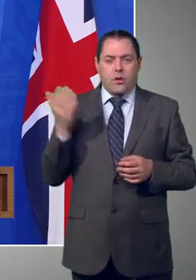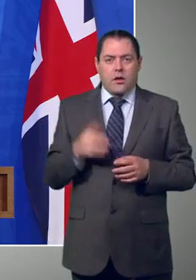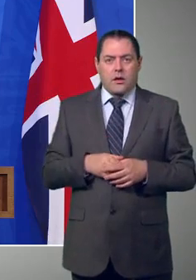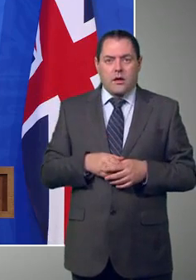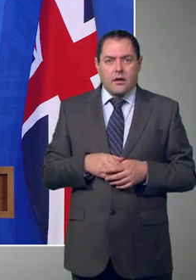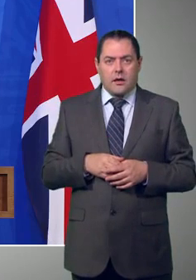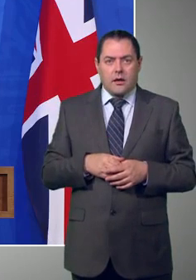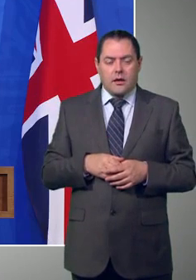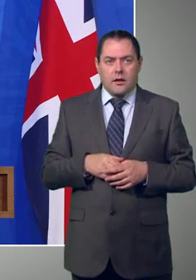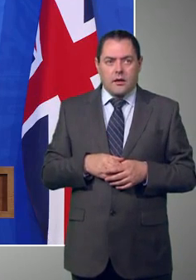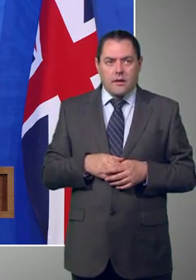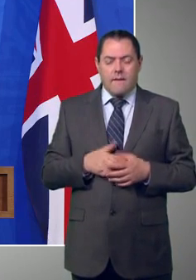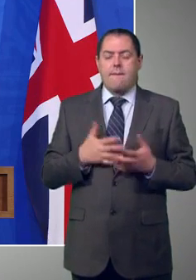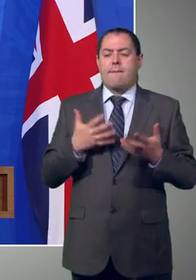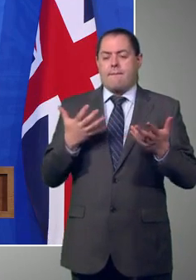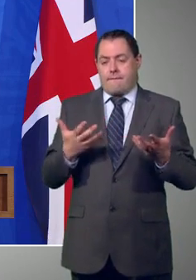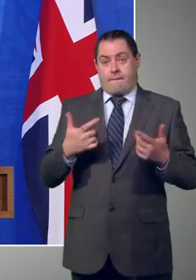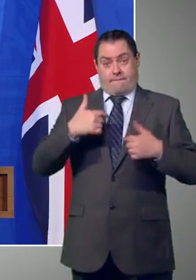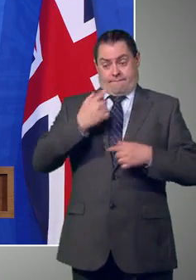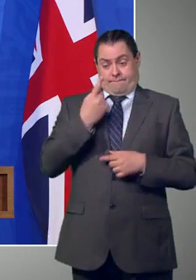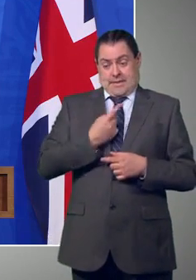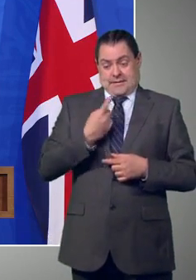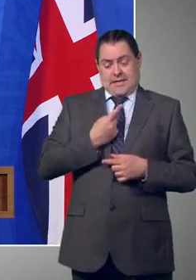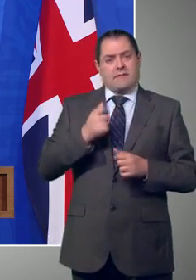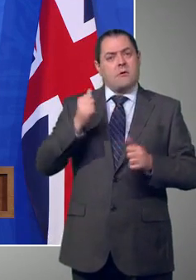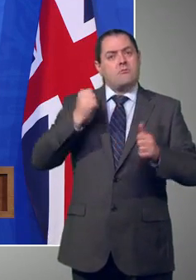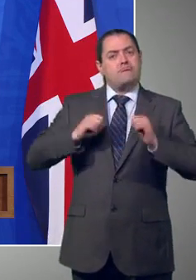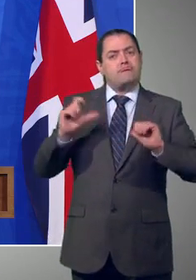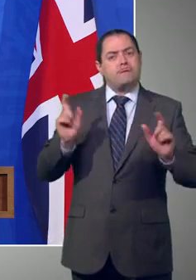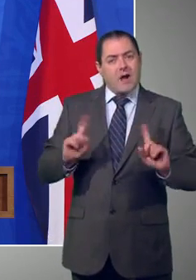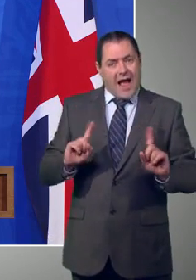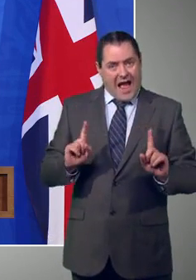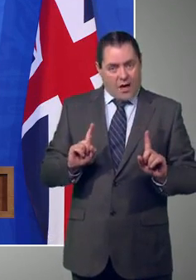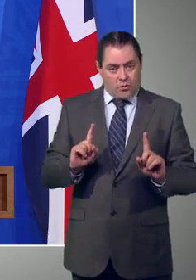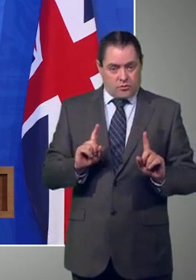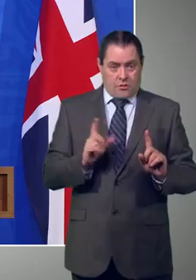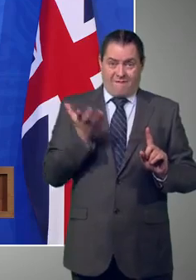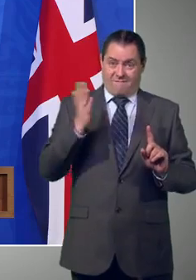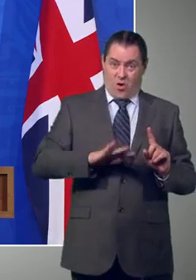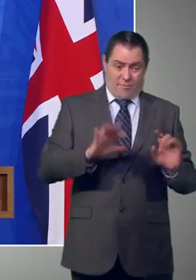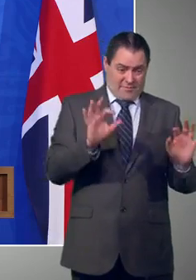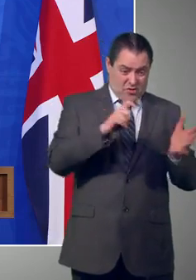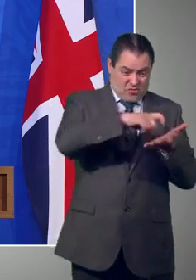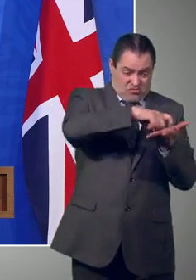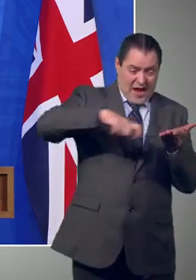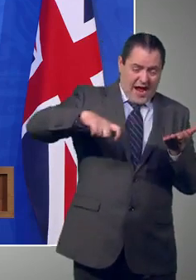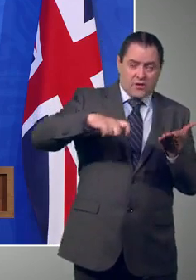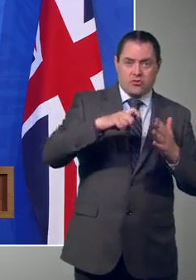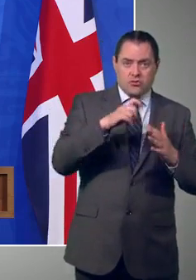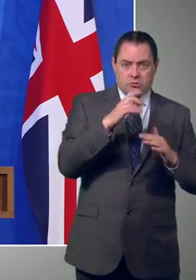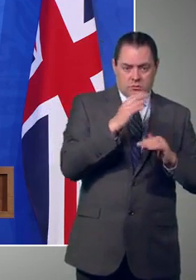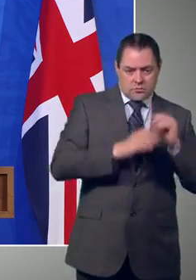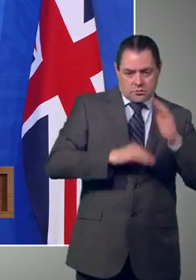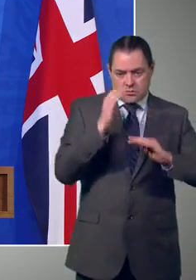very proud of is that we built that testing capacity, but it